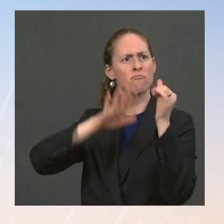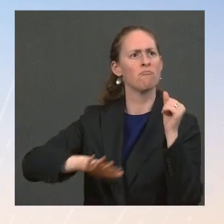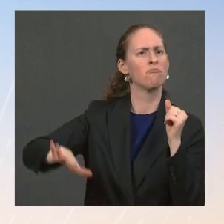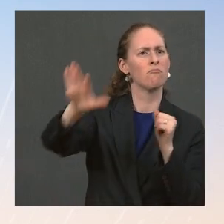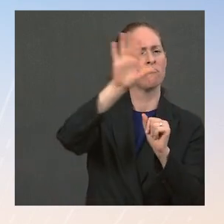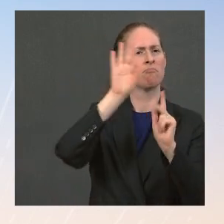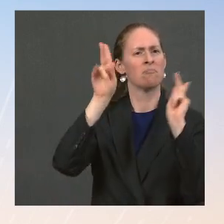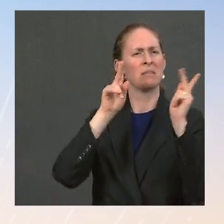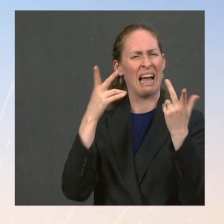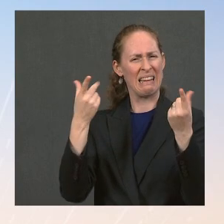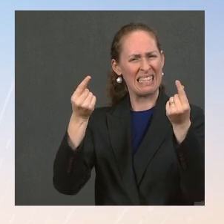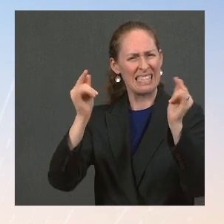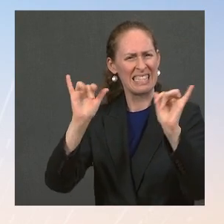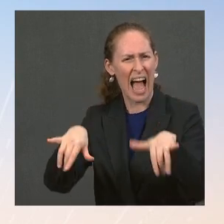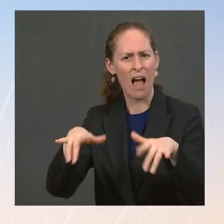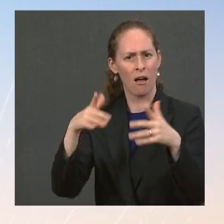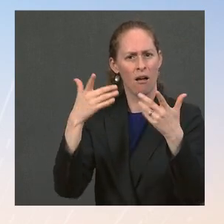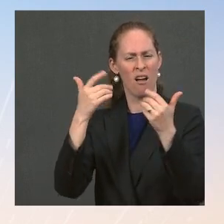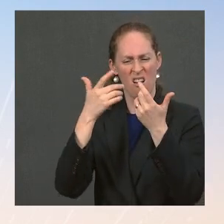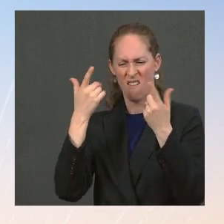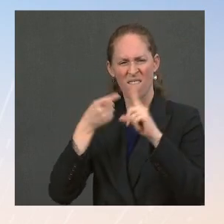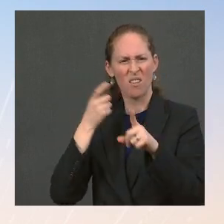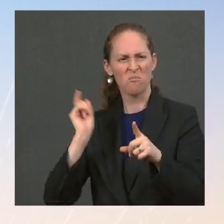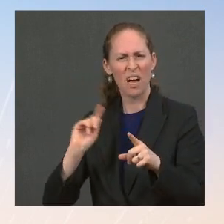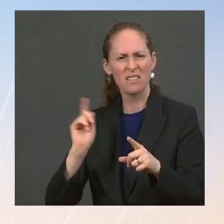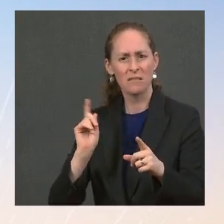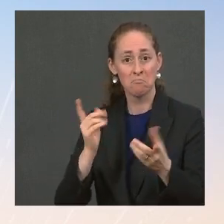Ms. Psaki: The public should know that this President is the first President